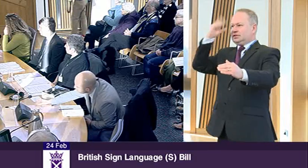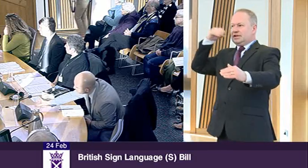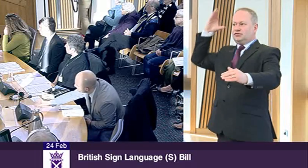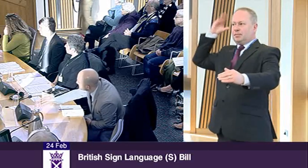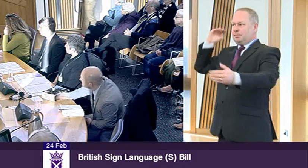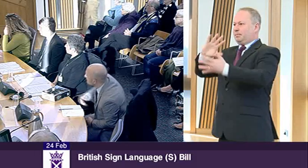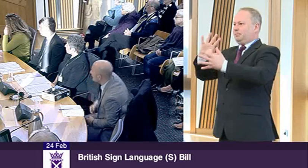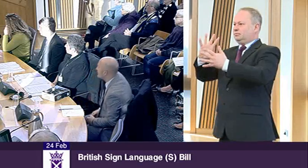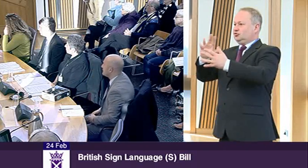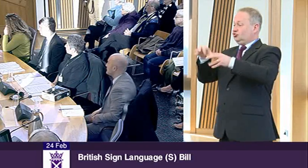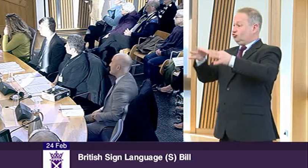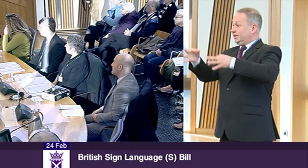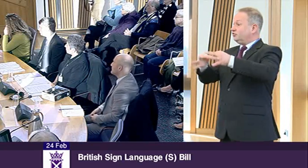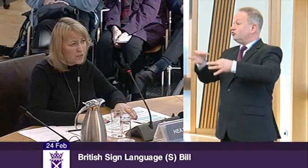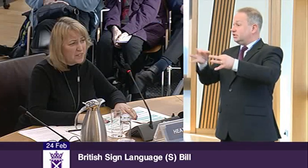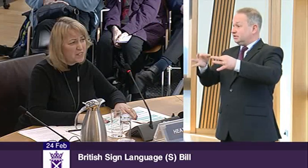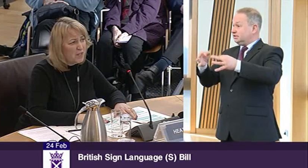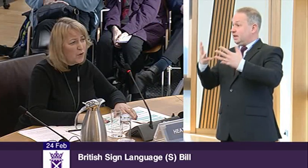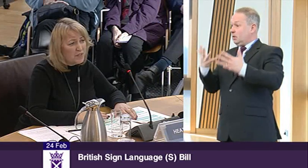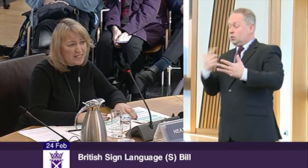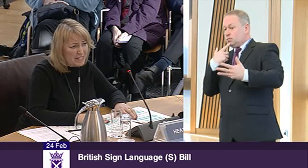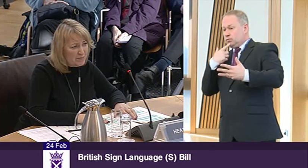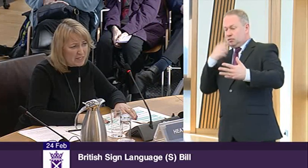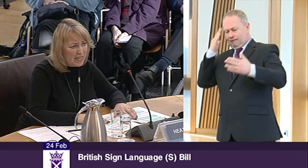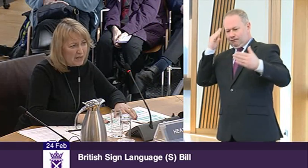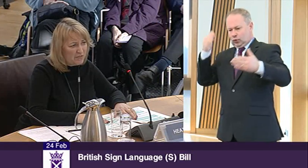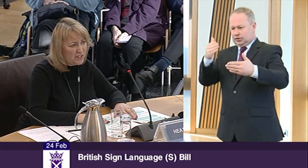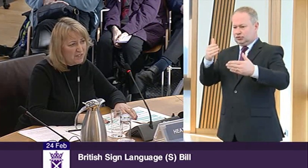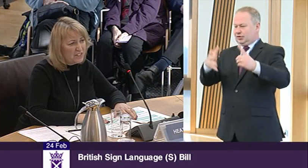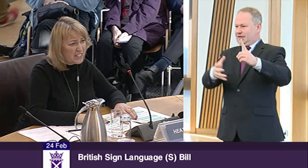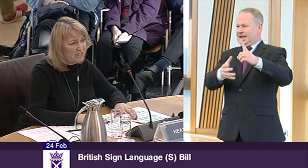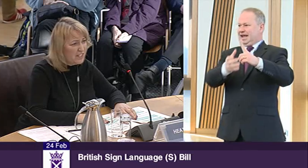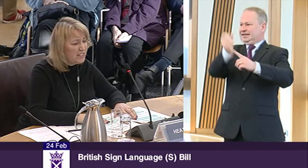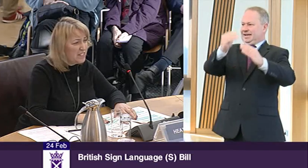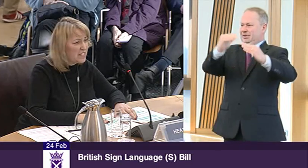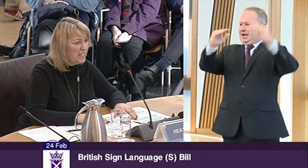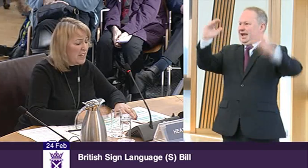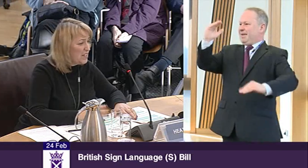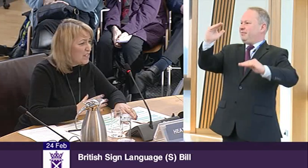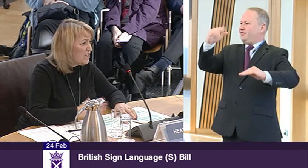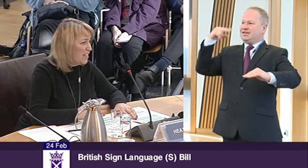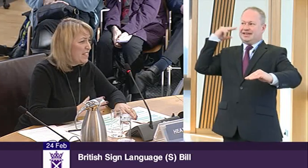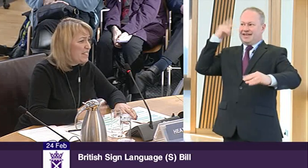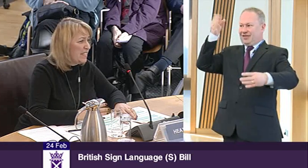strategy and at a time when there is a focus on the attainment gap for deaf learners. As